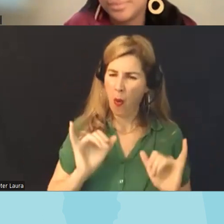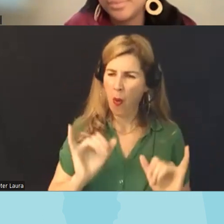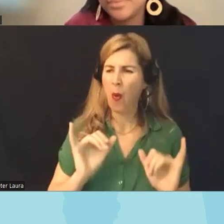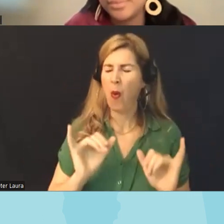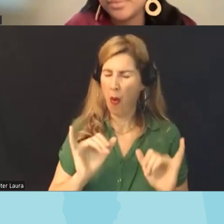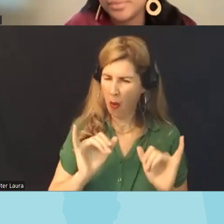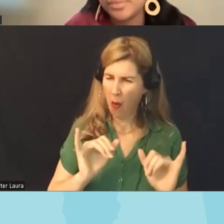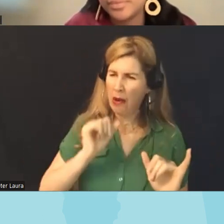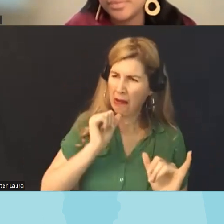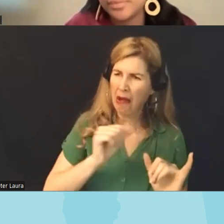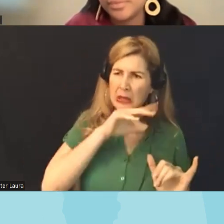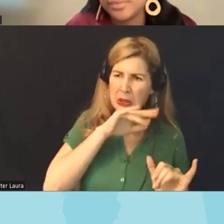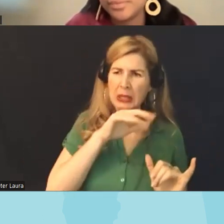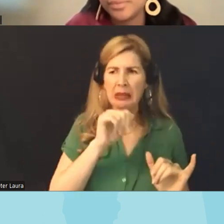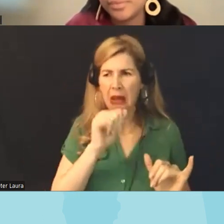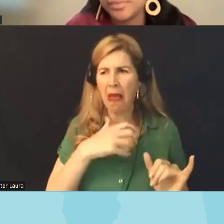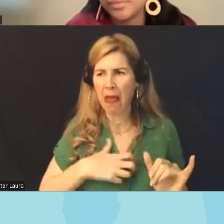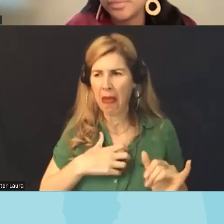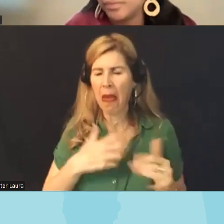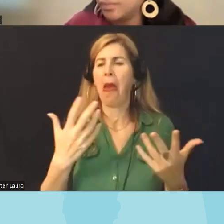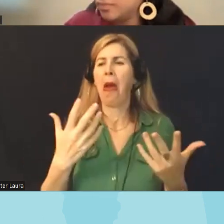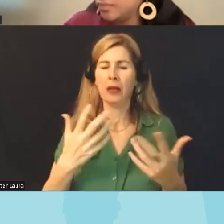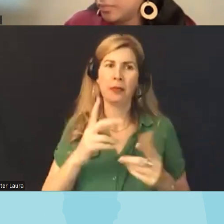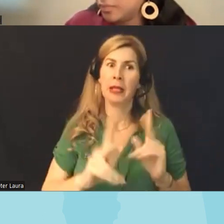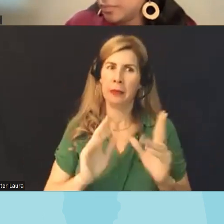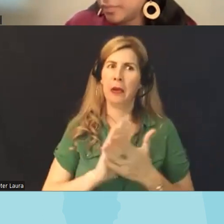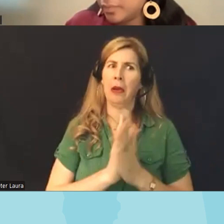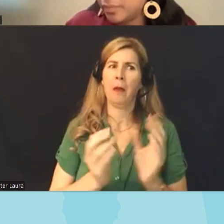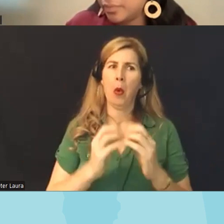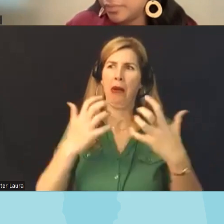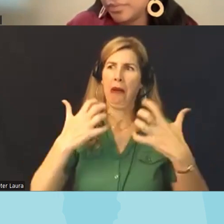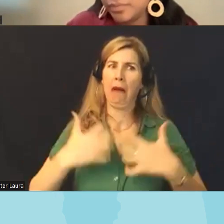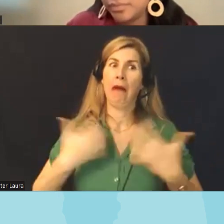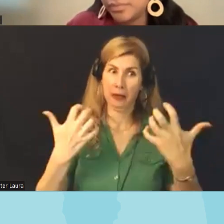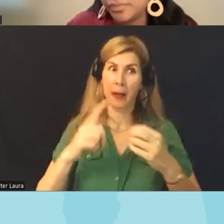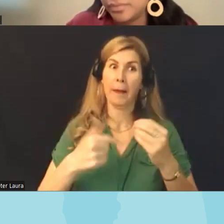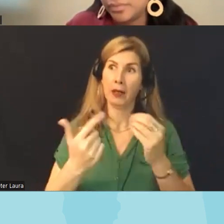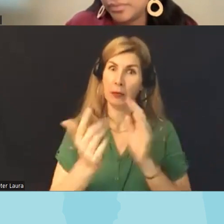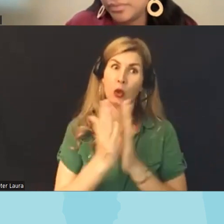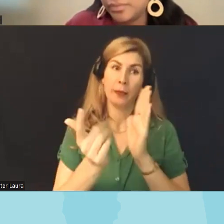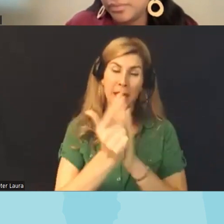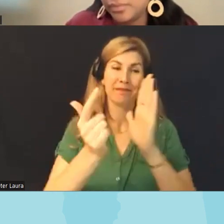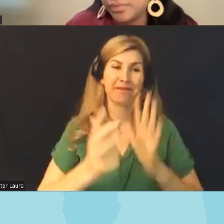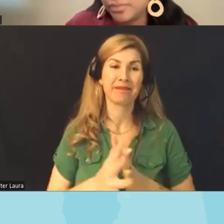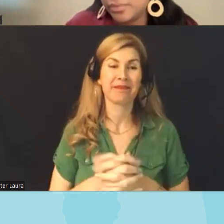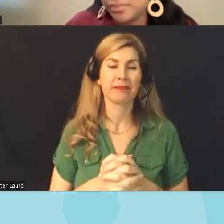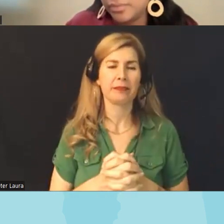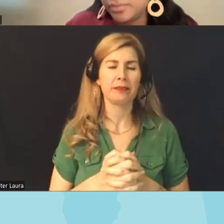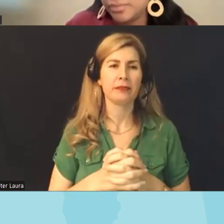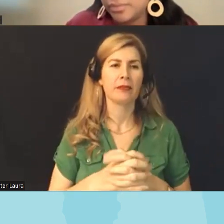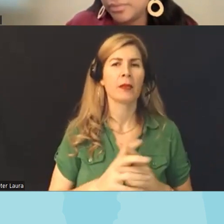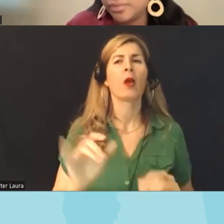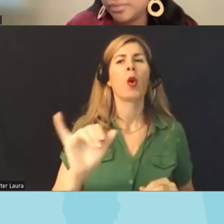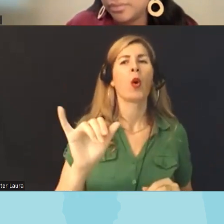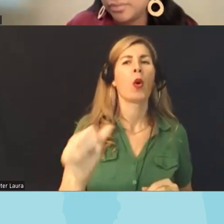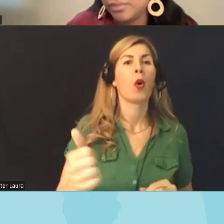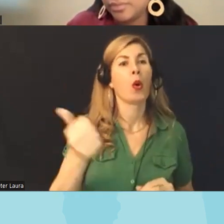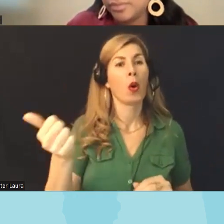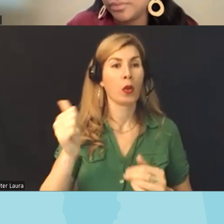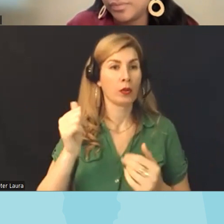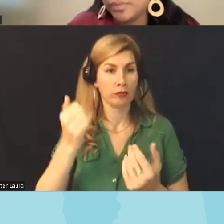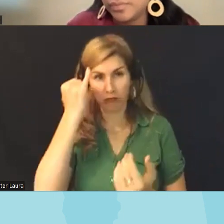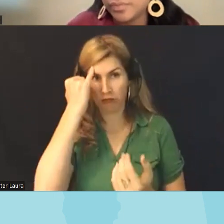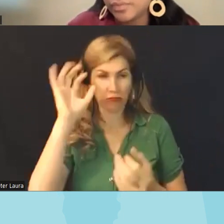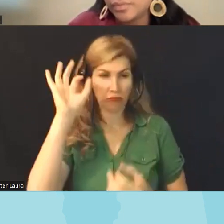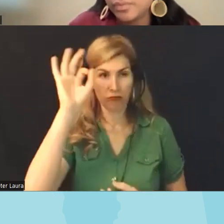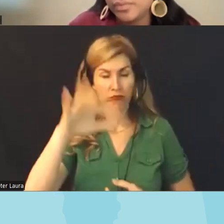before uh about the Banning of books also kind of a a both and approach um so you know explaining